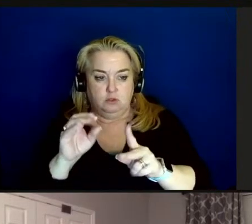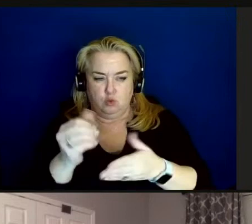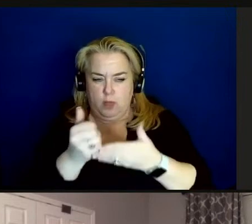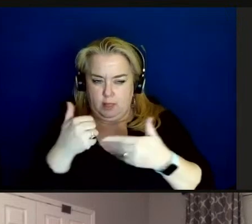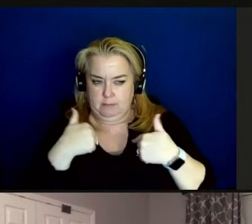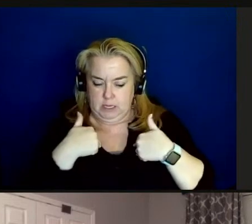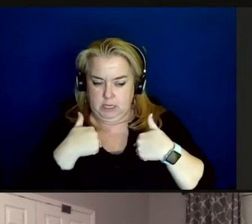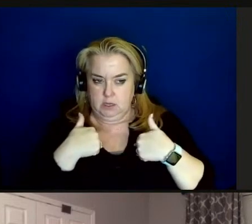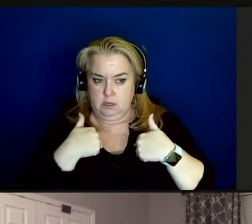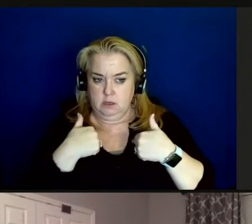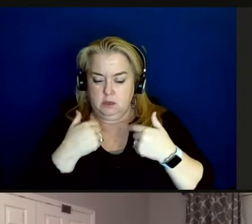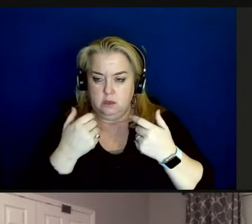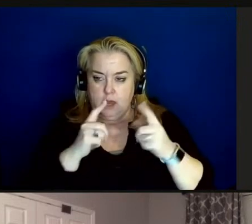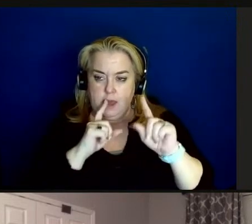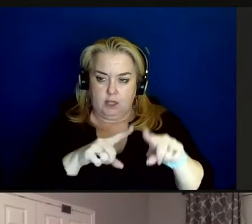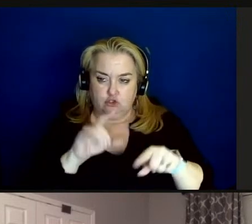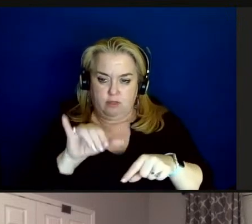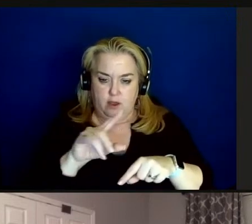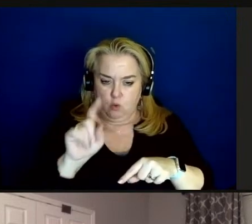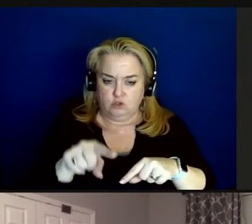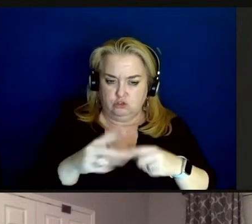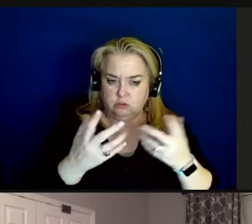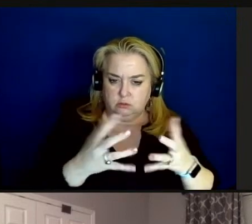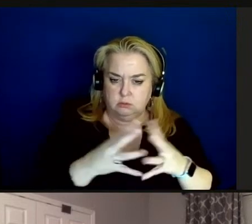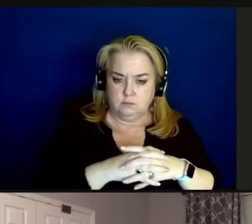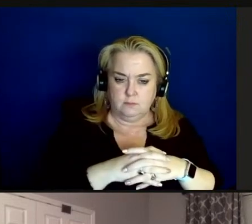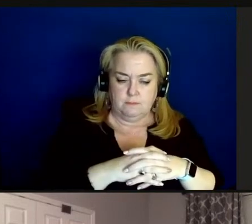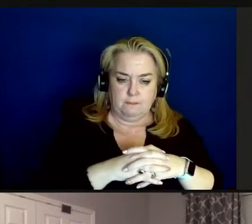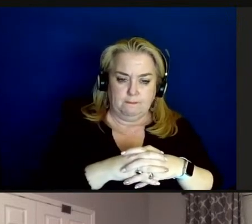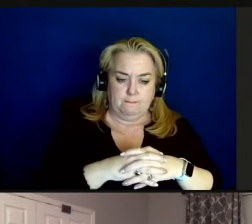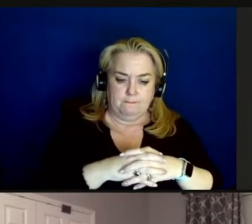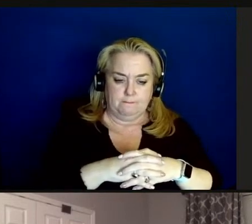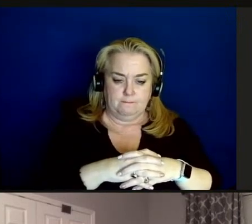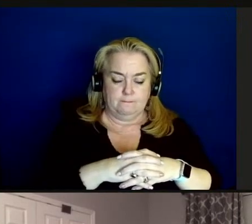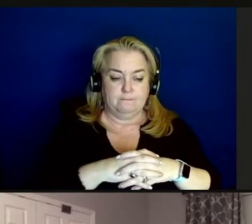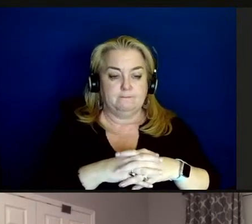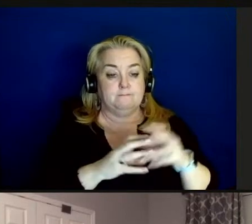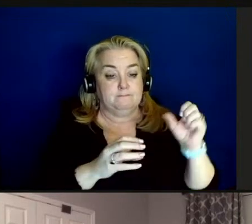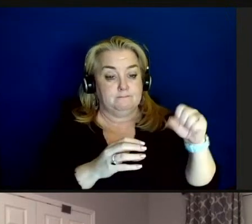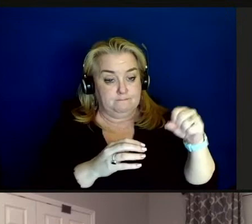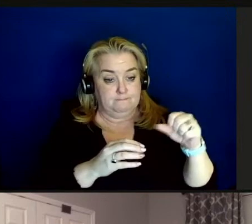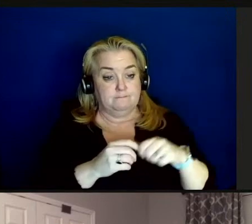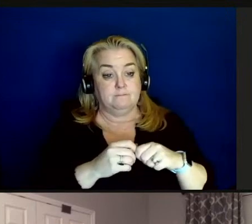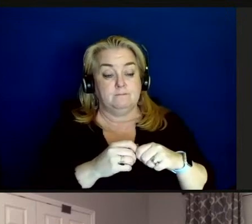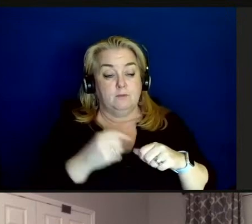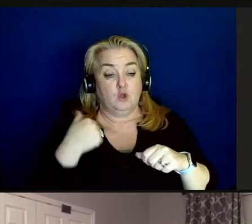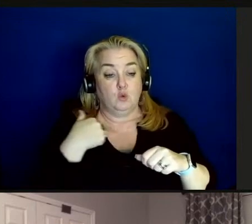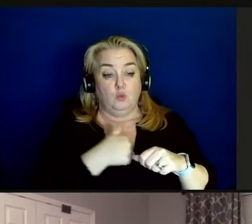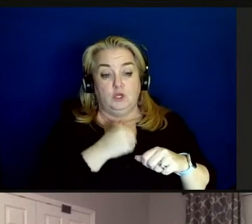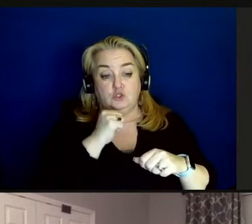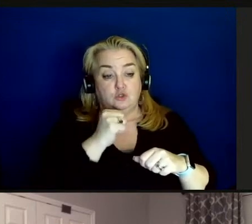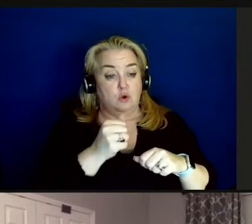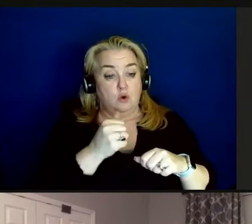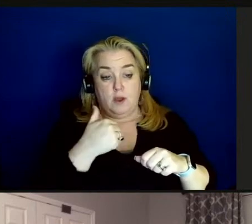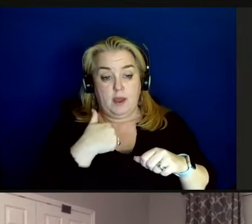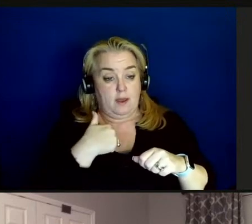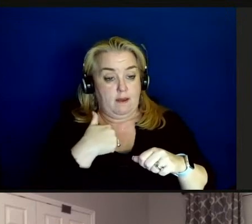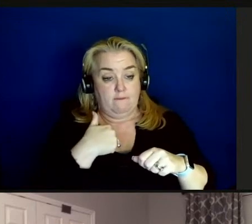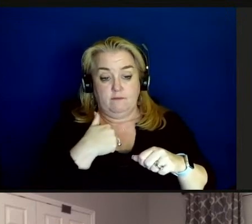SEATS OUT THERE THAT WELL YOU DON'T NEED THOSE PEOPLE ANYWAY.